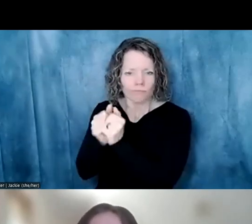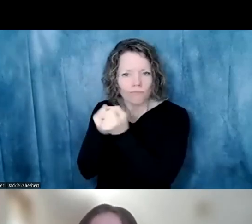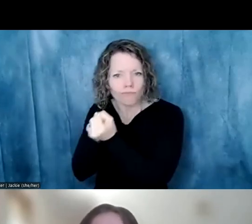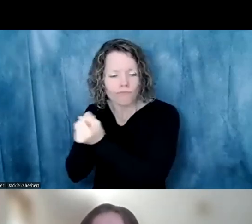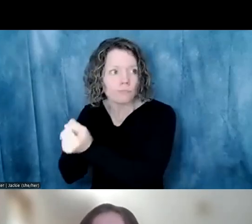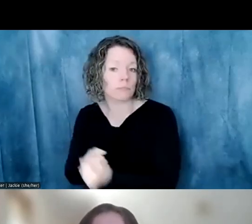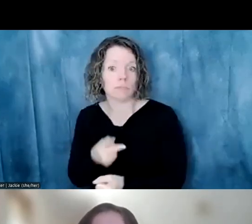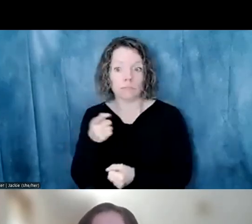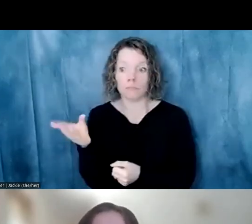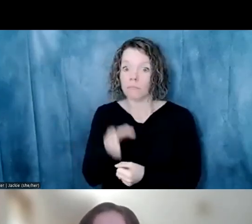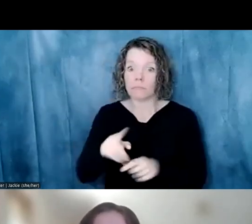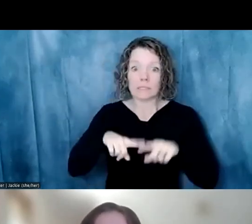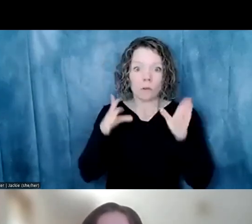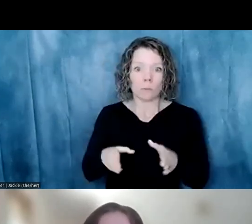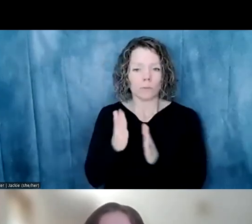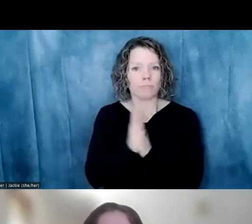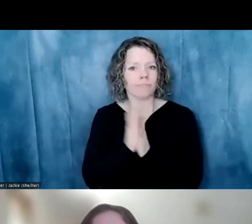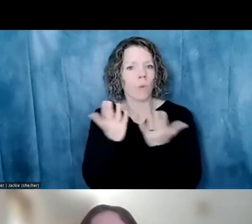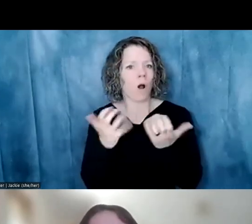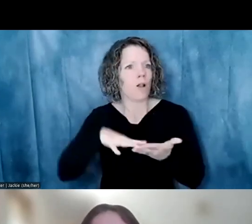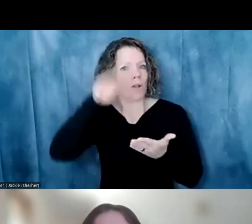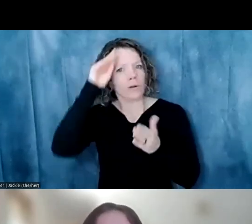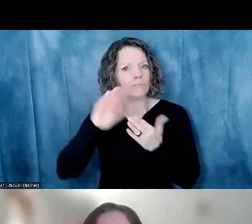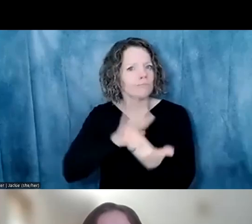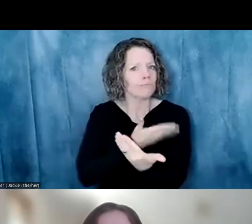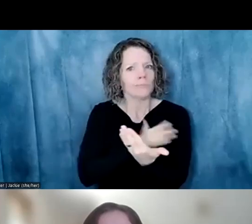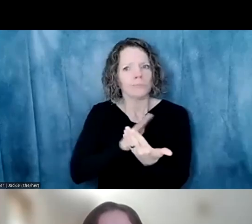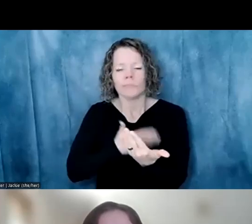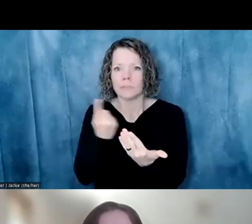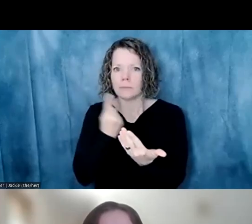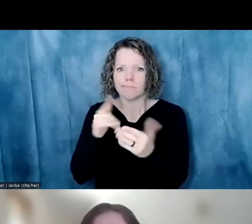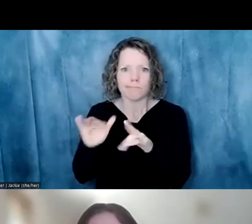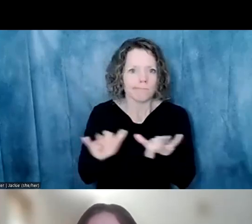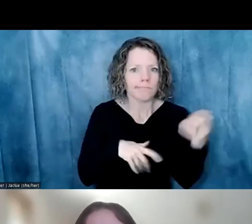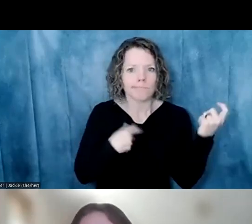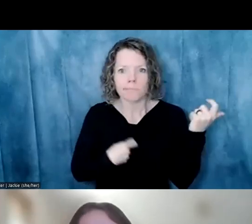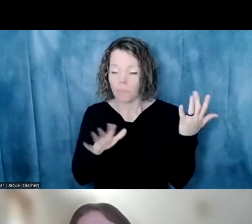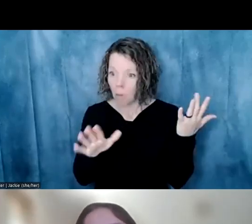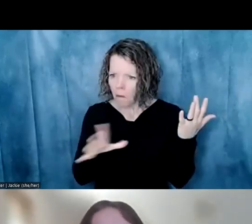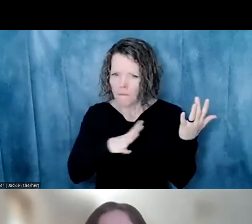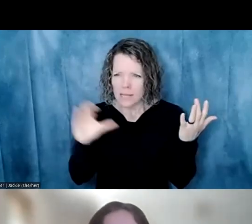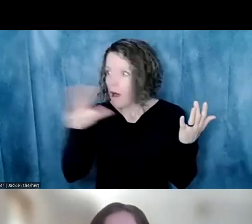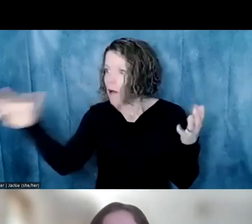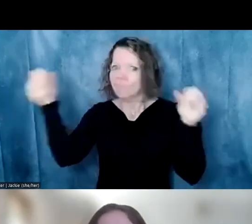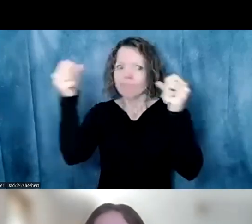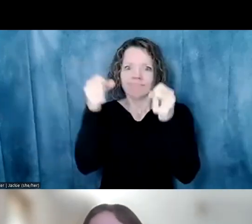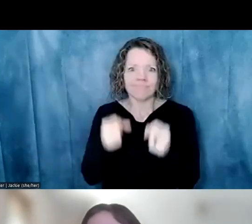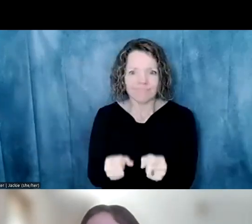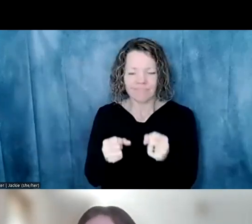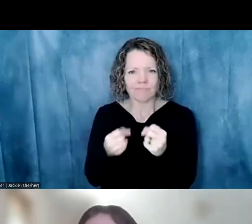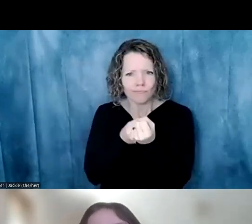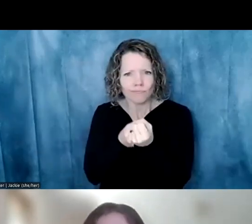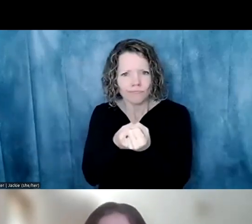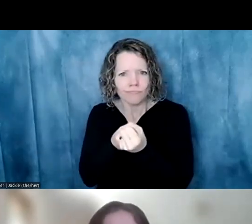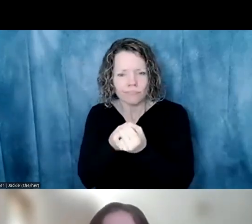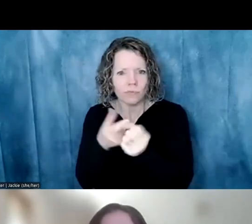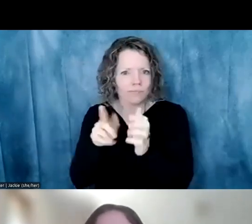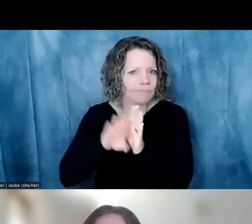in a public setting, things that make life good but that are generally not considered